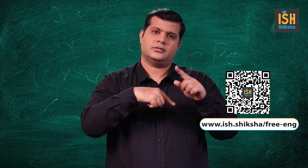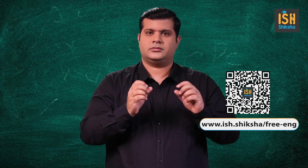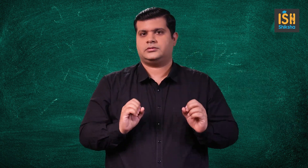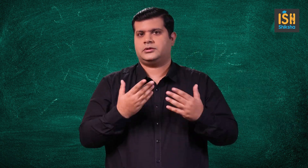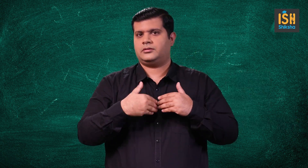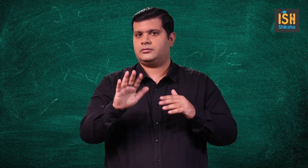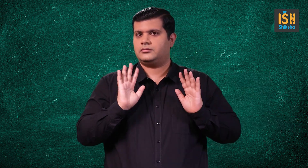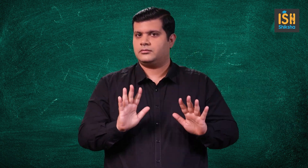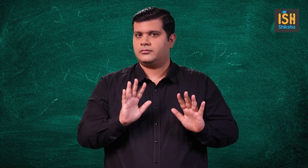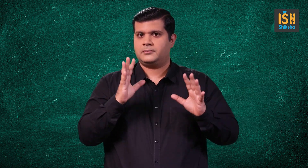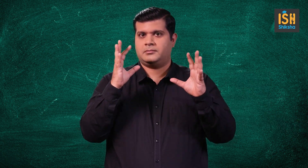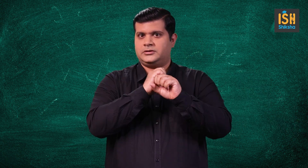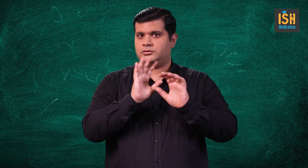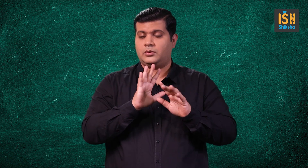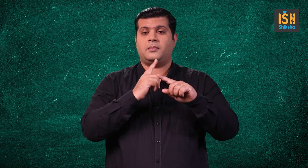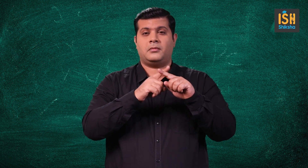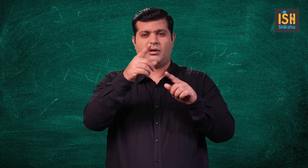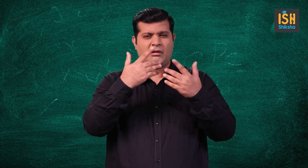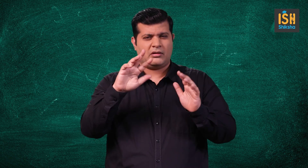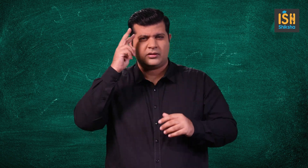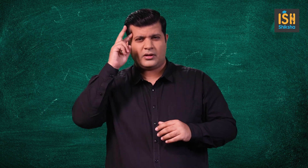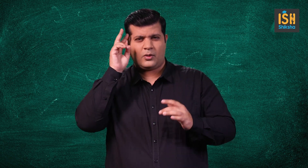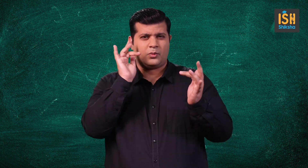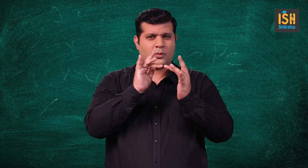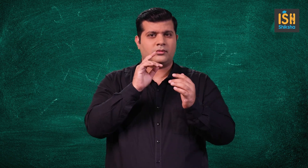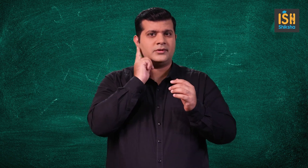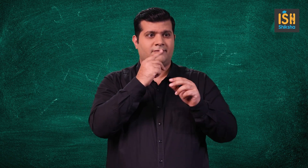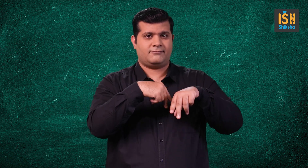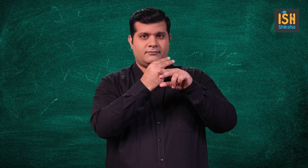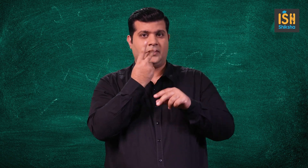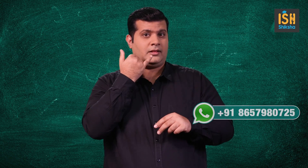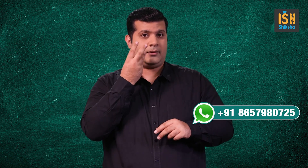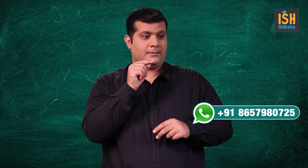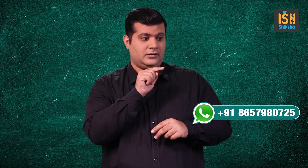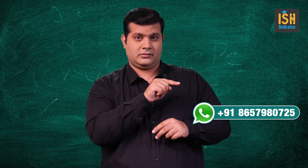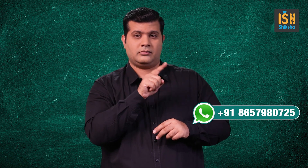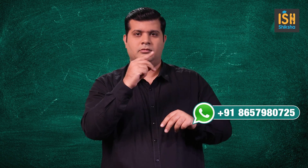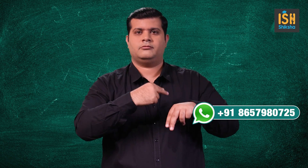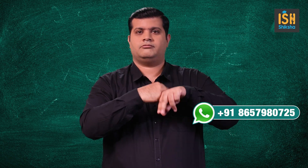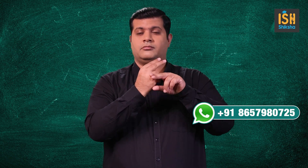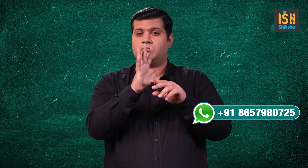Then the selection would be done. Don't miss it! For any query, please video call on this number which will be answered by Deaf.